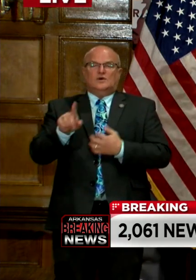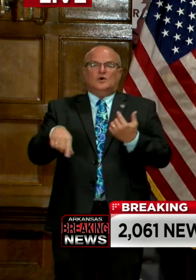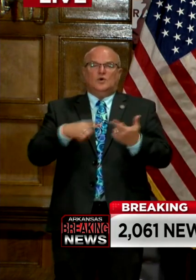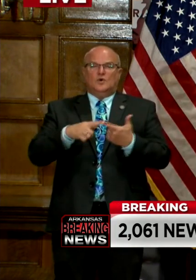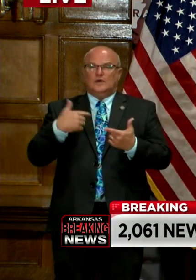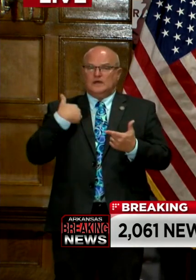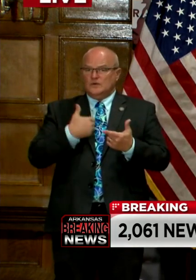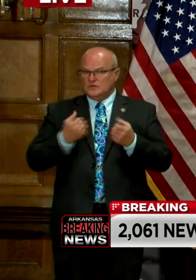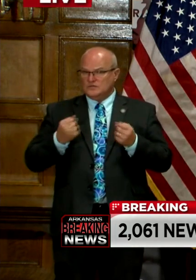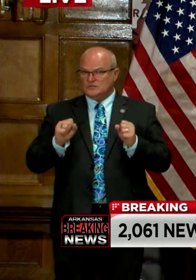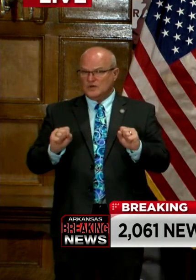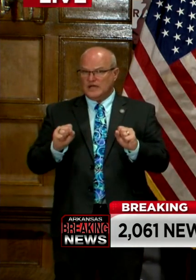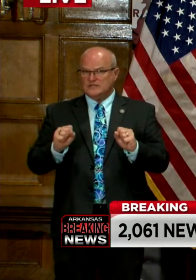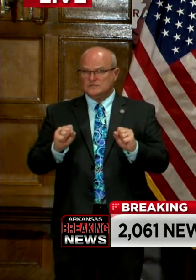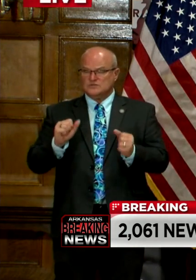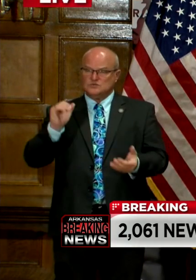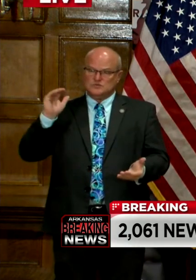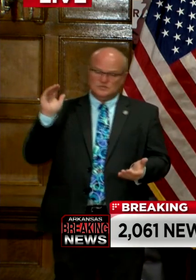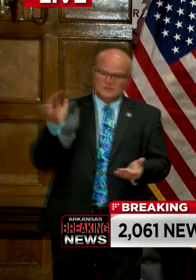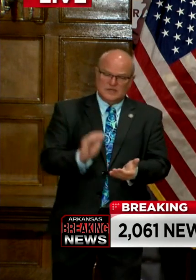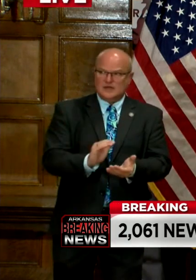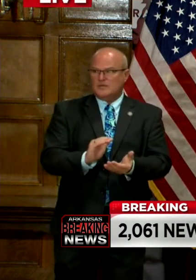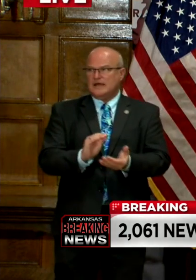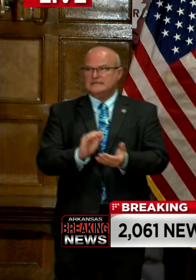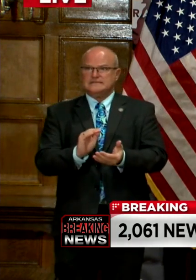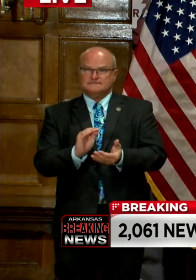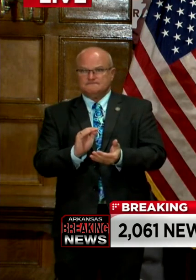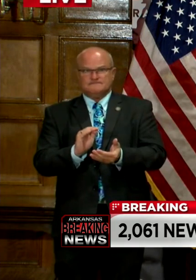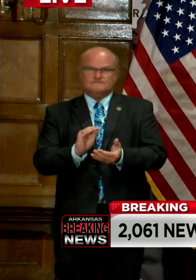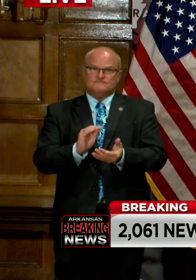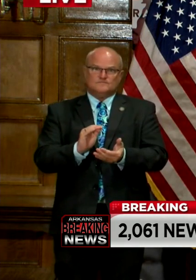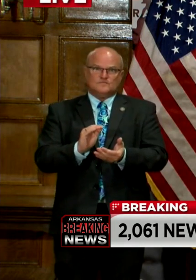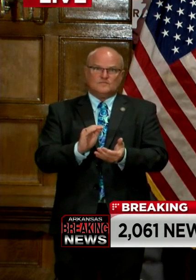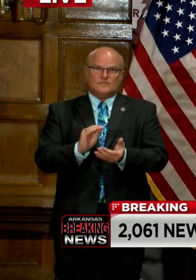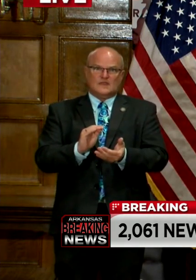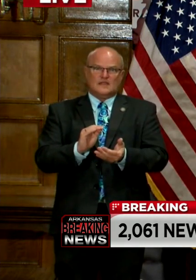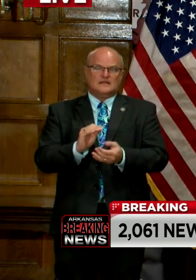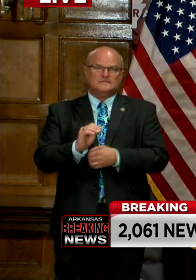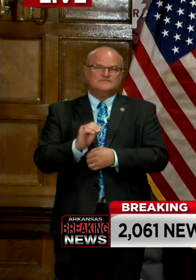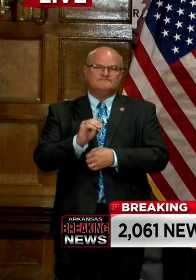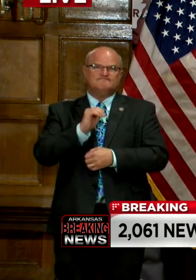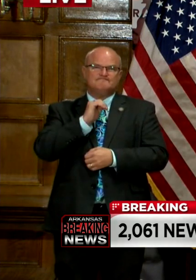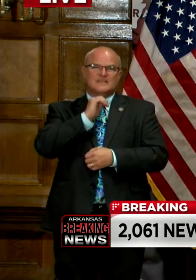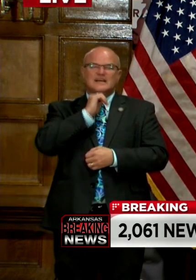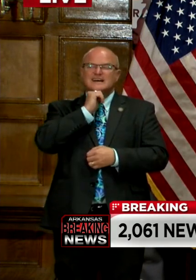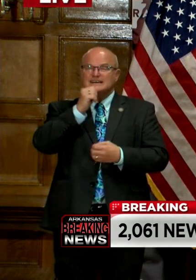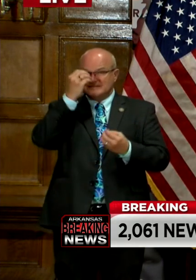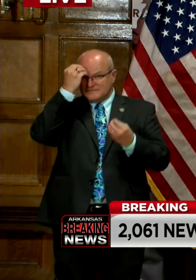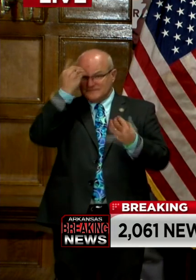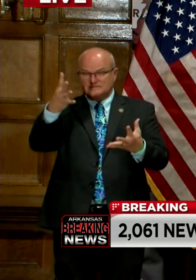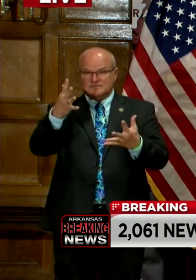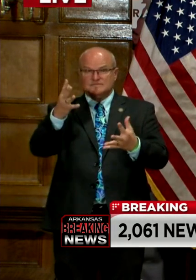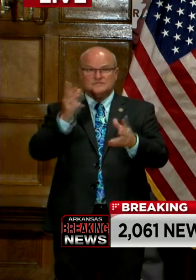IS LIKELY TO TAKE PLACE WHERE IT MIGHT GET LESS THAN THAT.